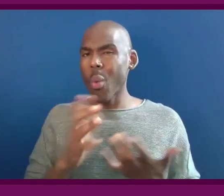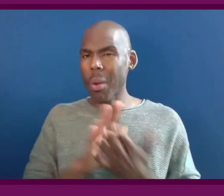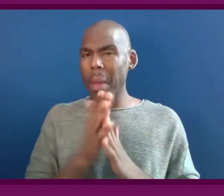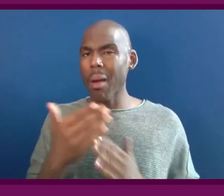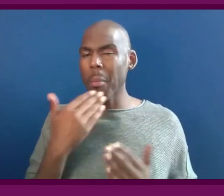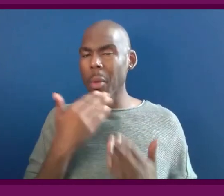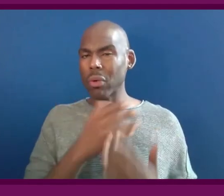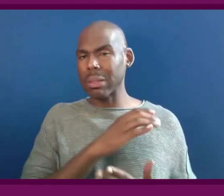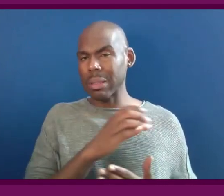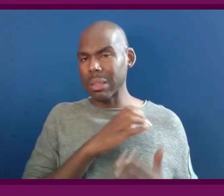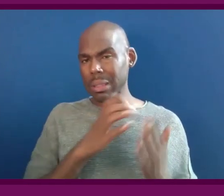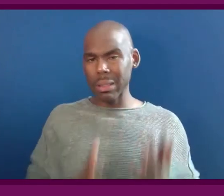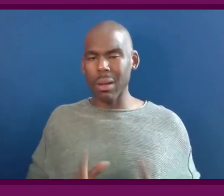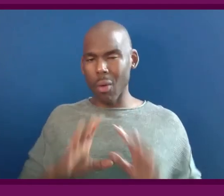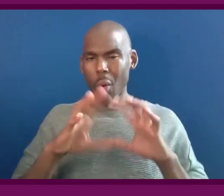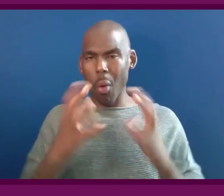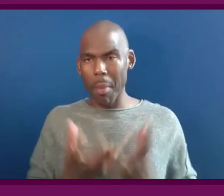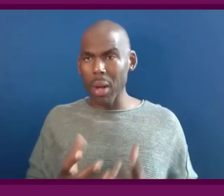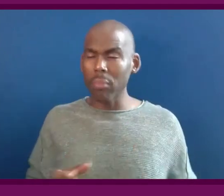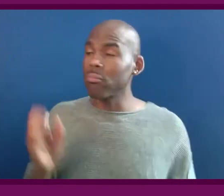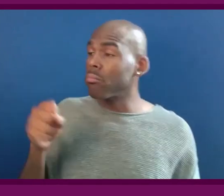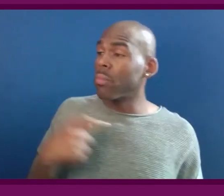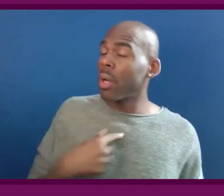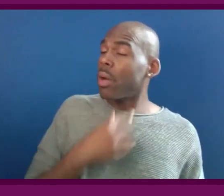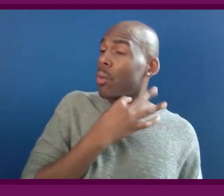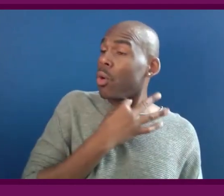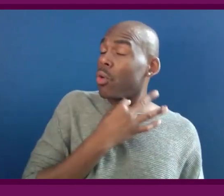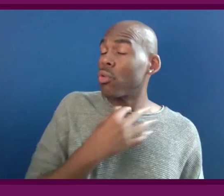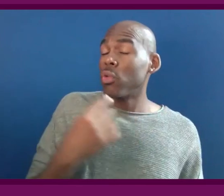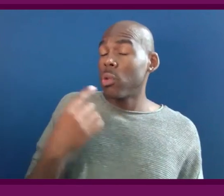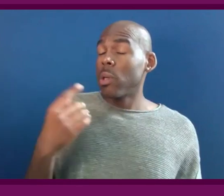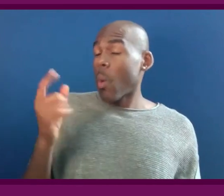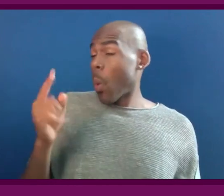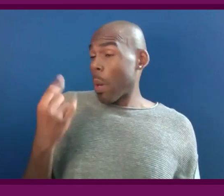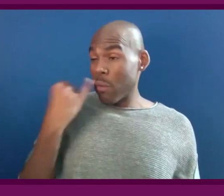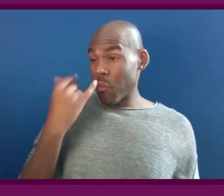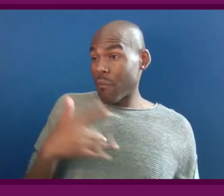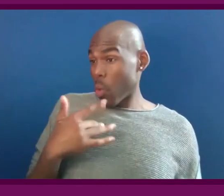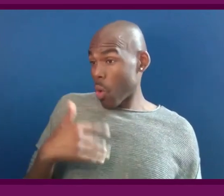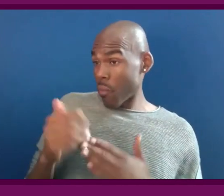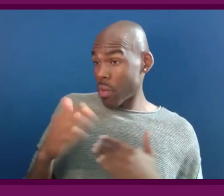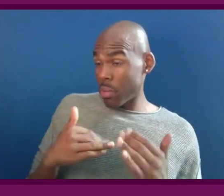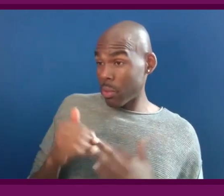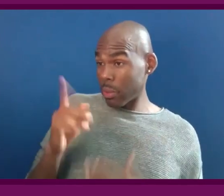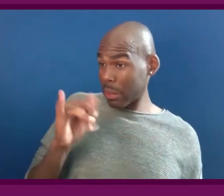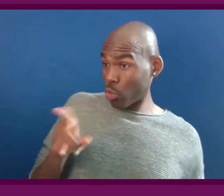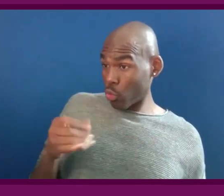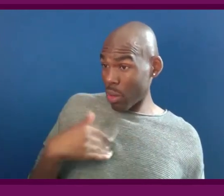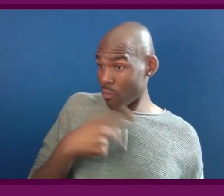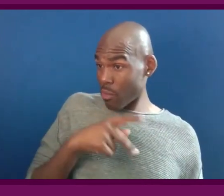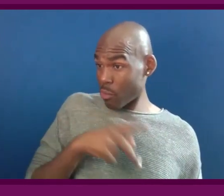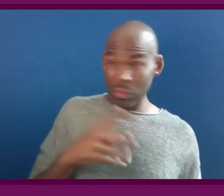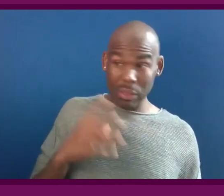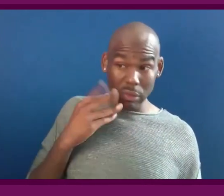Ashley Inkumsah: Absolutely. And I'm curious, and only if you feel comfortable with sharing, did you have personal experiences